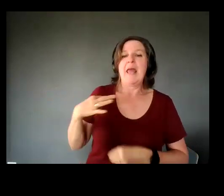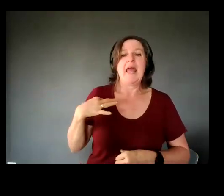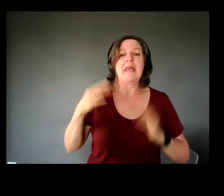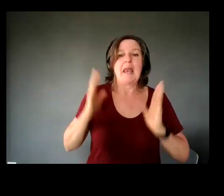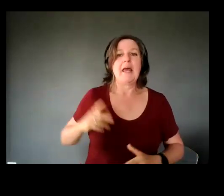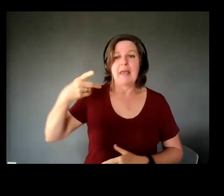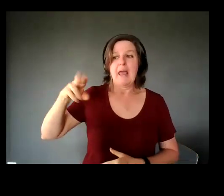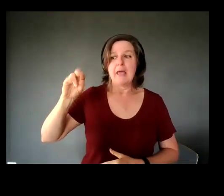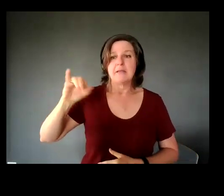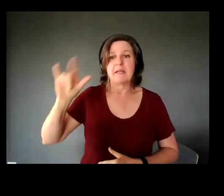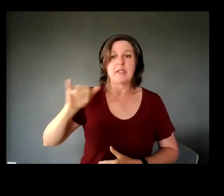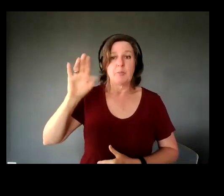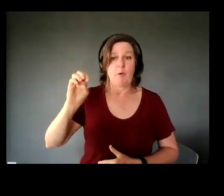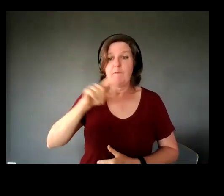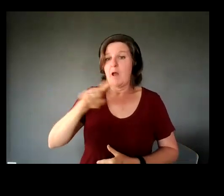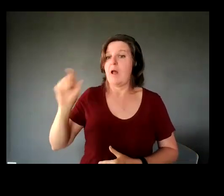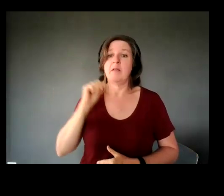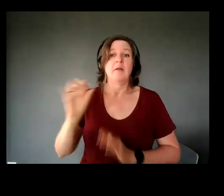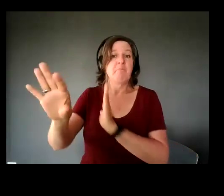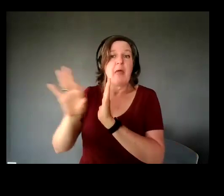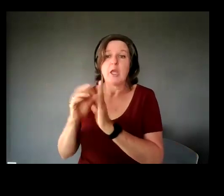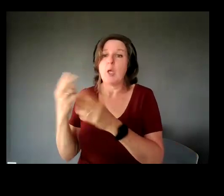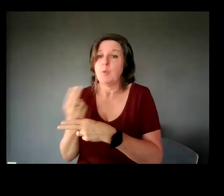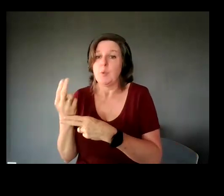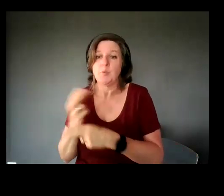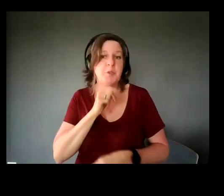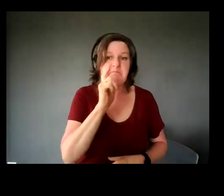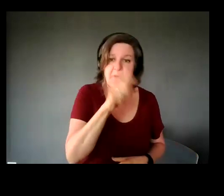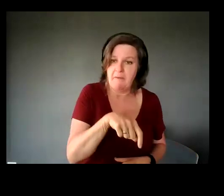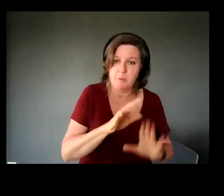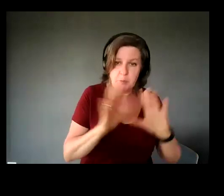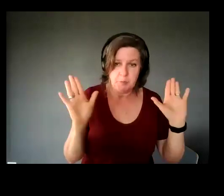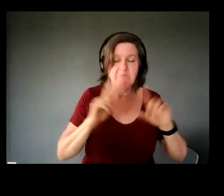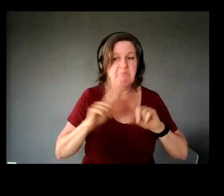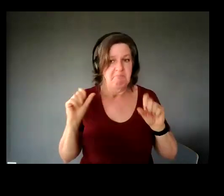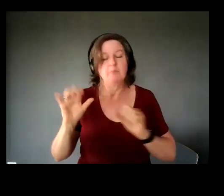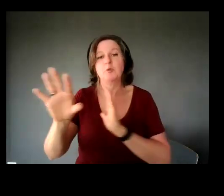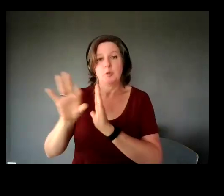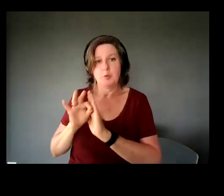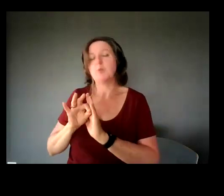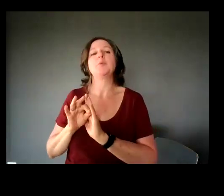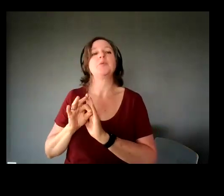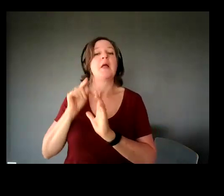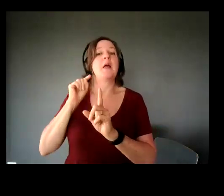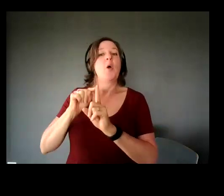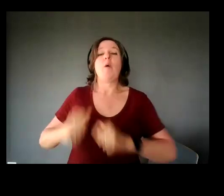use if they like, they don't have to. It's a tool that turns a lived experience of disability into transferable skills.